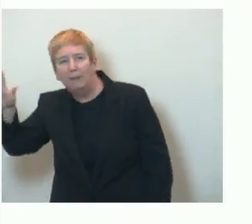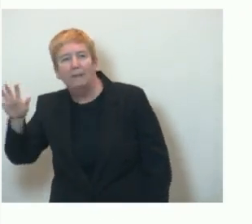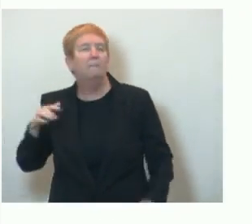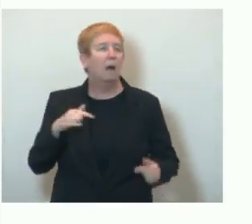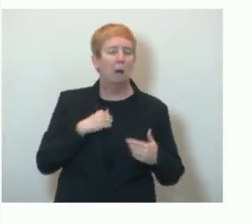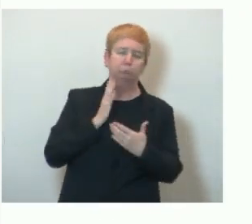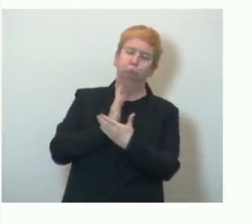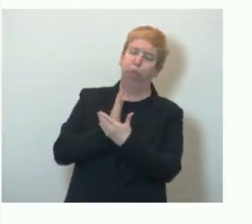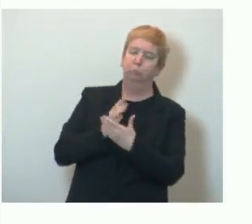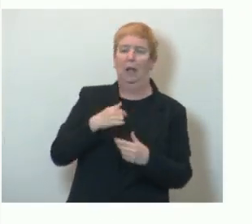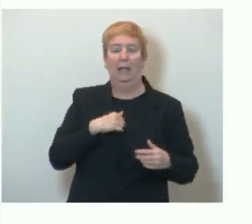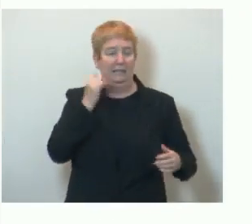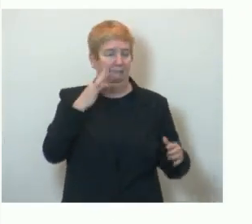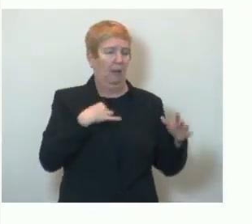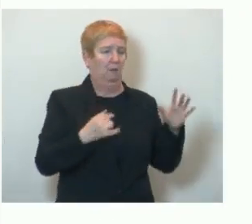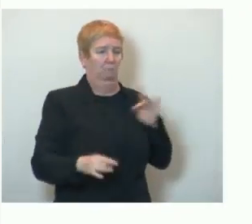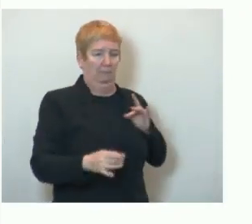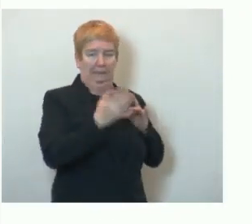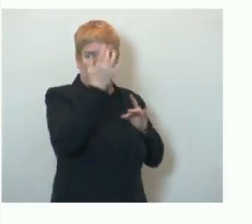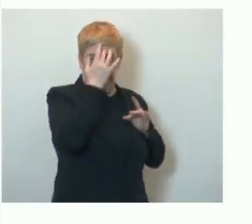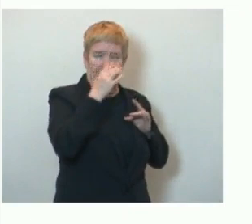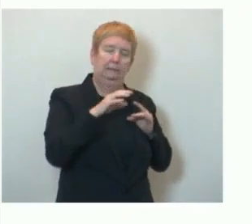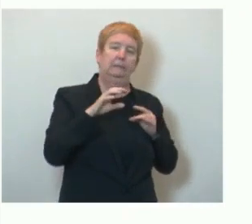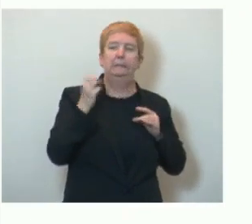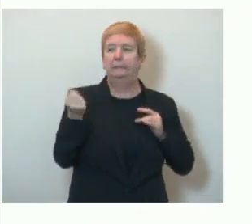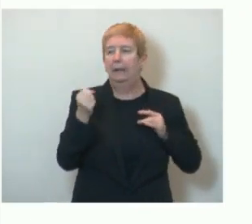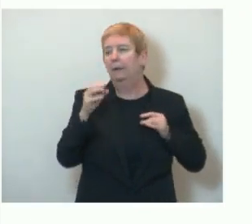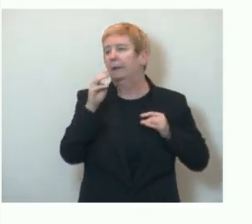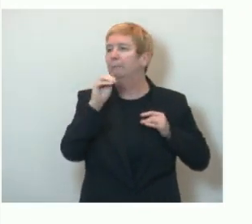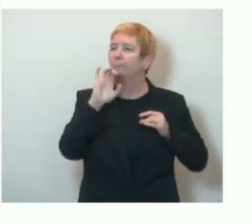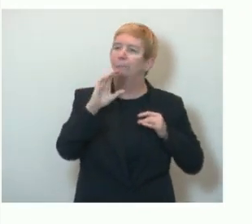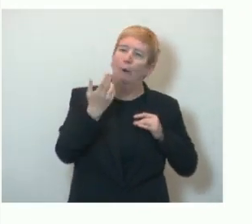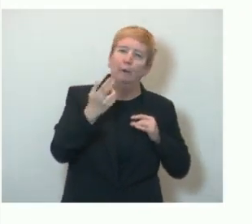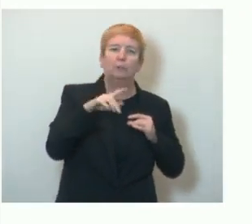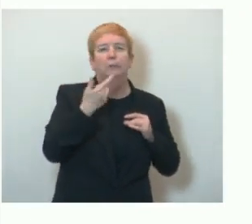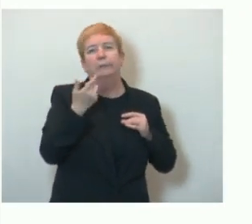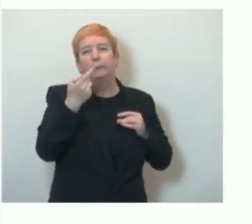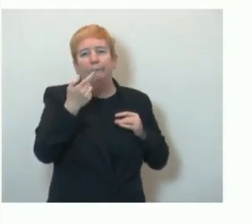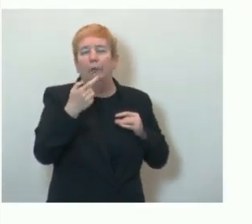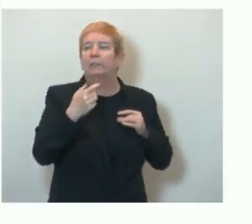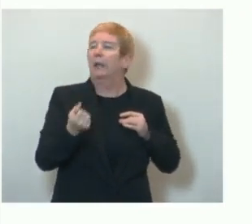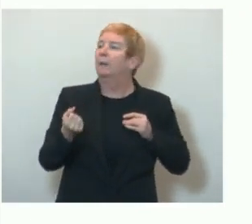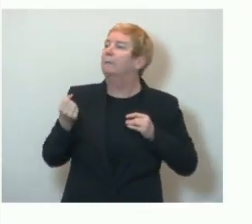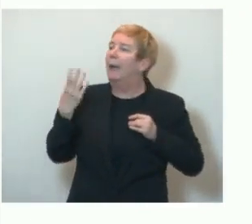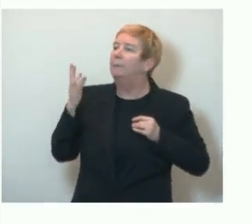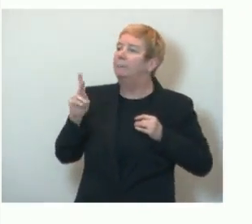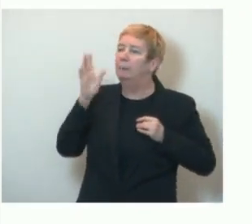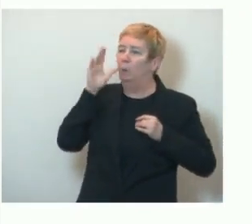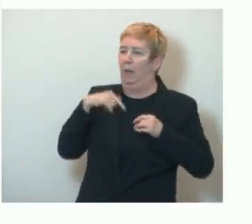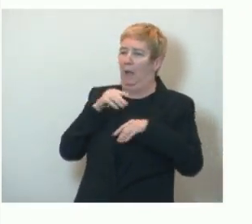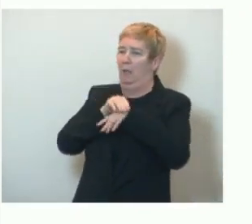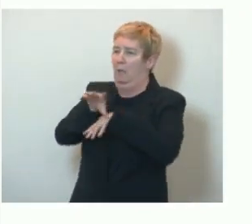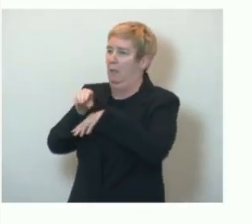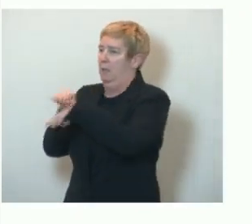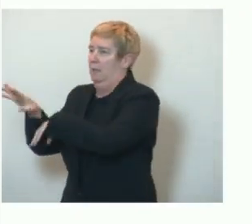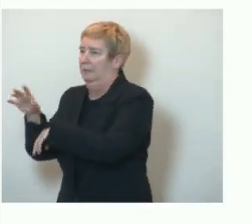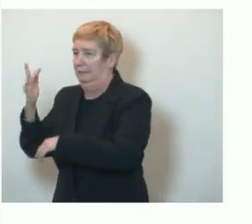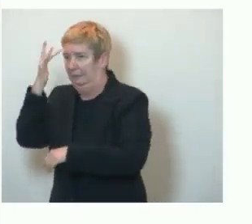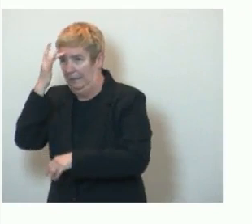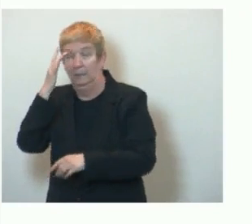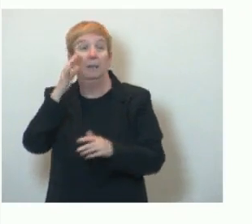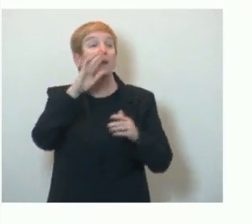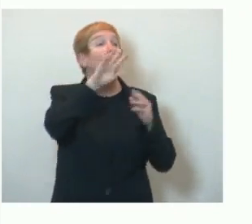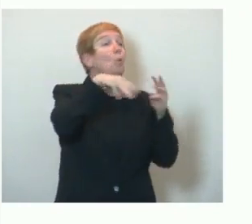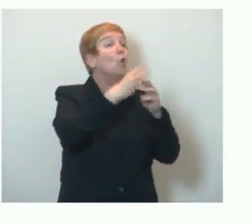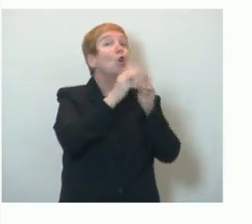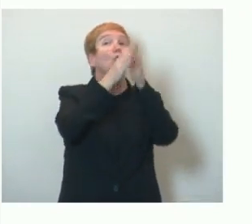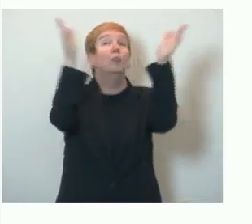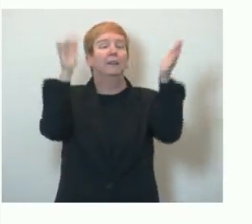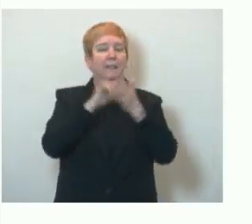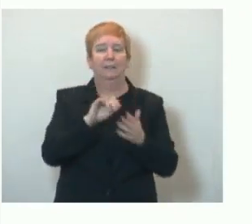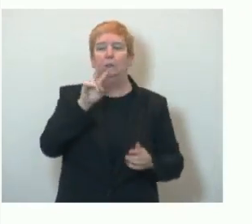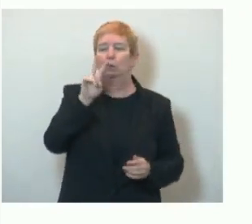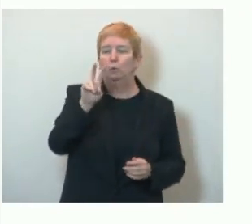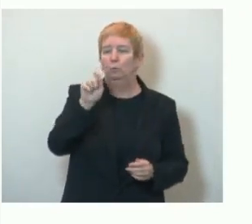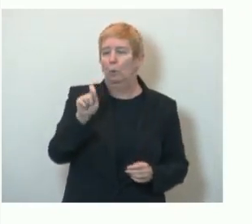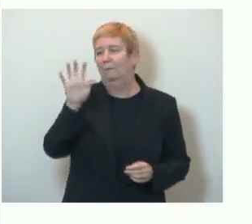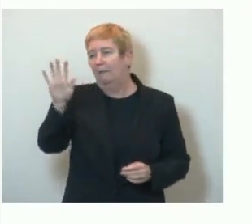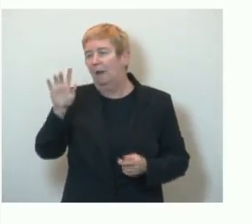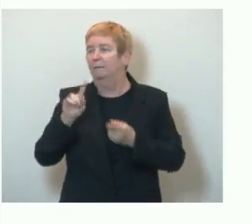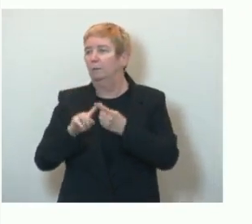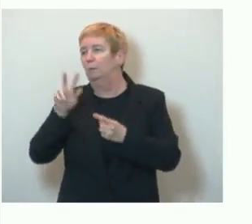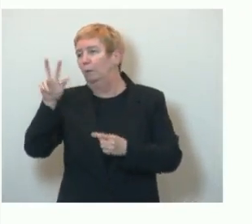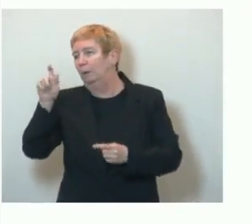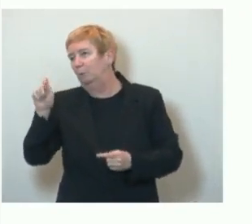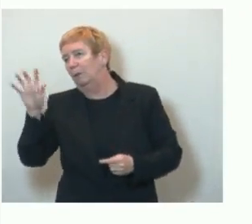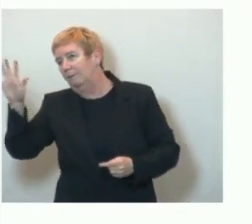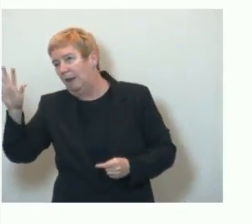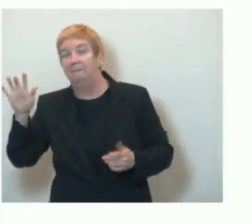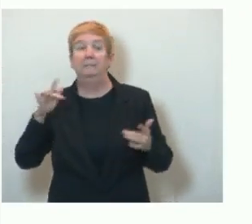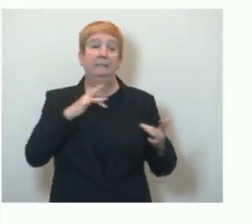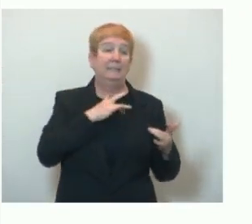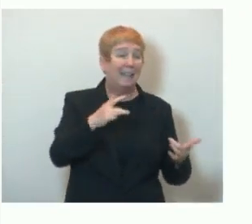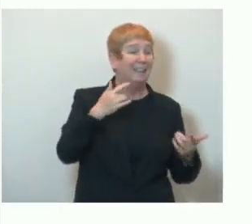IN FACTS, SO IF I HAVE COVID I WOULD YOU KNOW, I WOULD HAVE AFFECTED ON SATURDAY THE 21ST OF MAY MARCH TEASE ME ABOUT 2.5 PEOPLE WORLDWIDE.